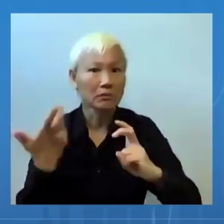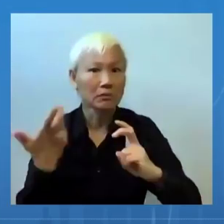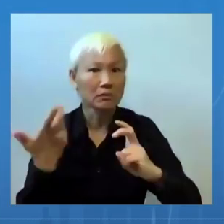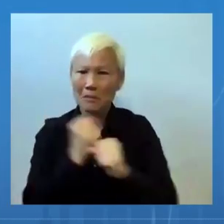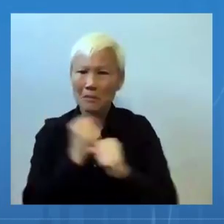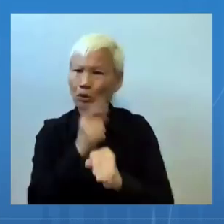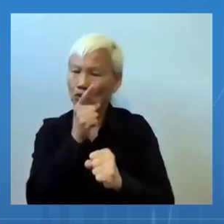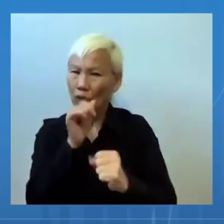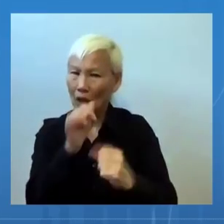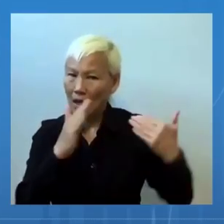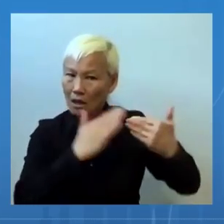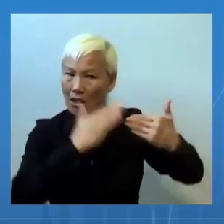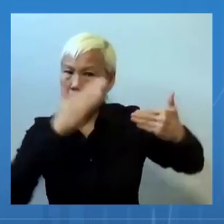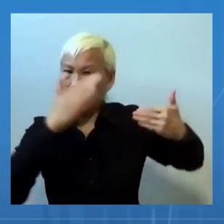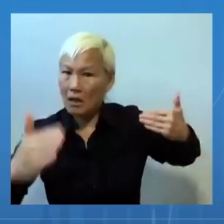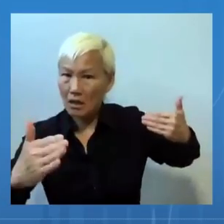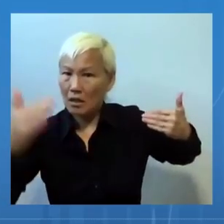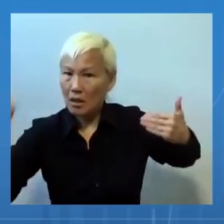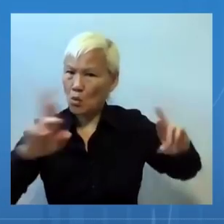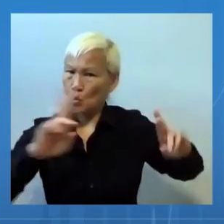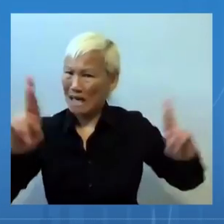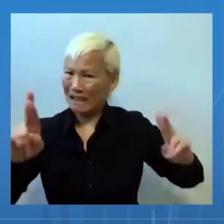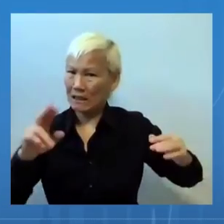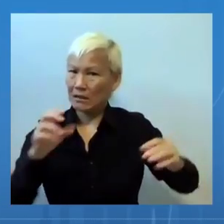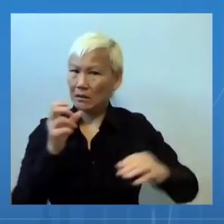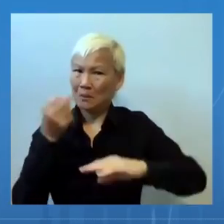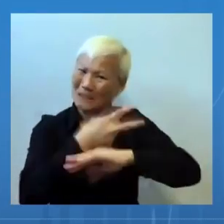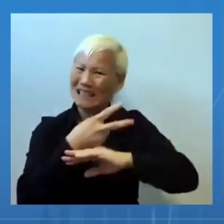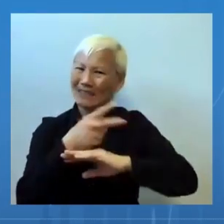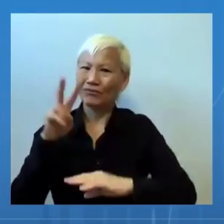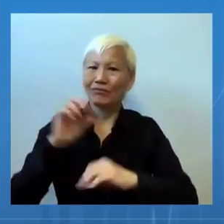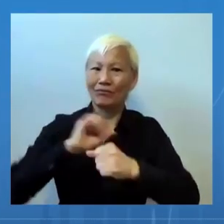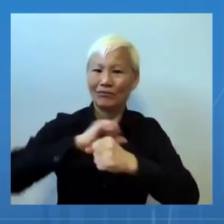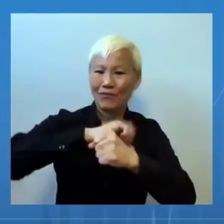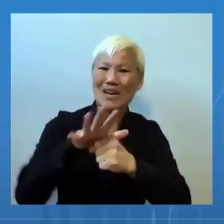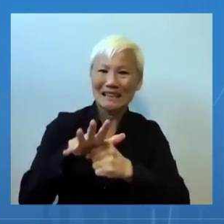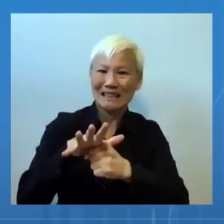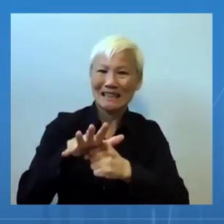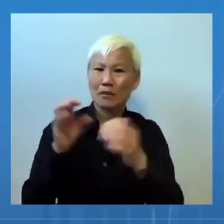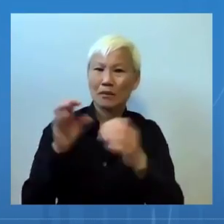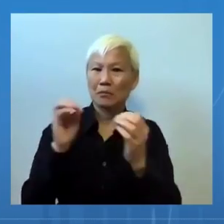why I showed you the data from Israel. But I think, in due time, we will have equity